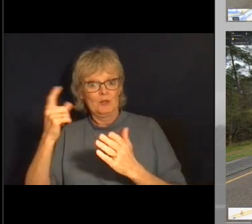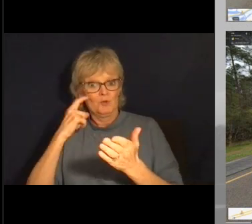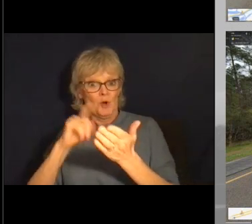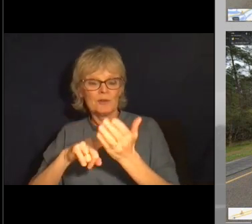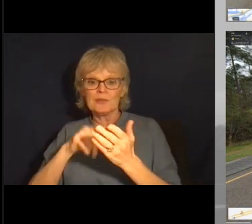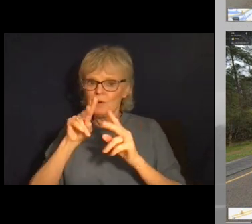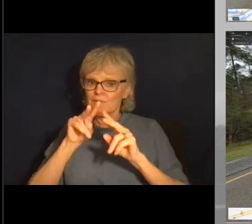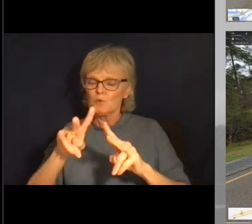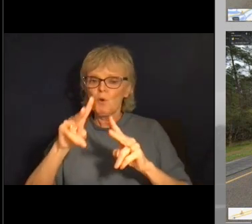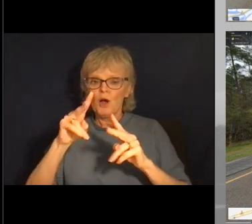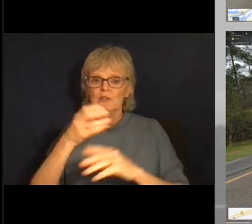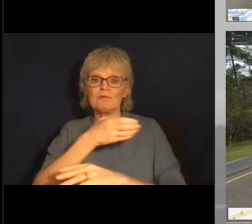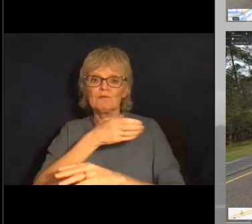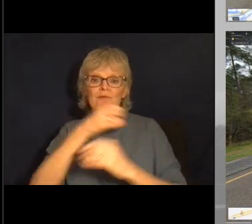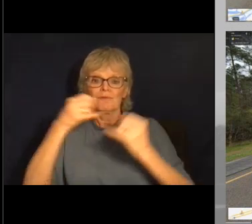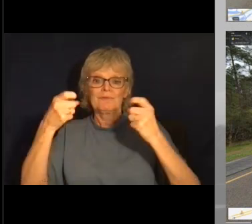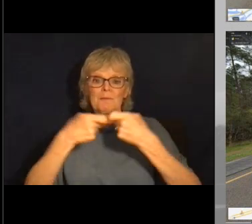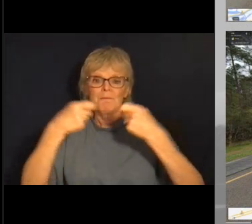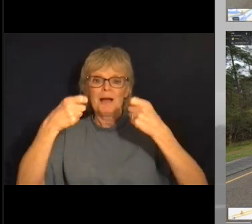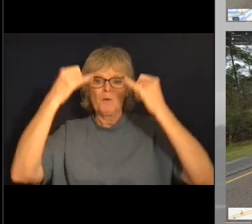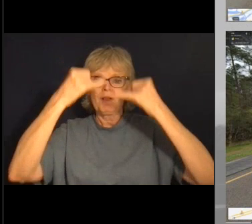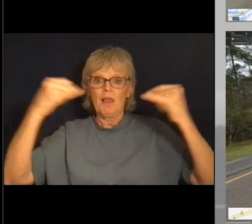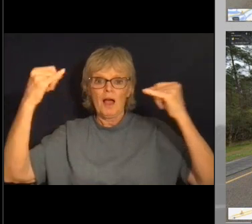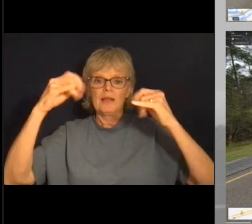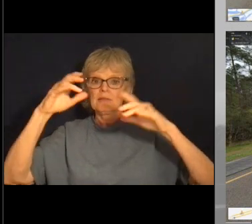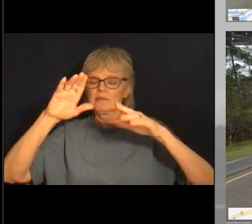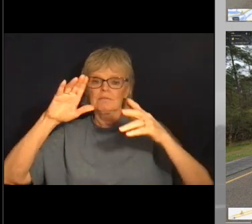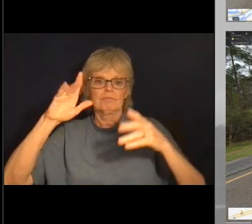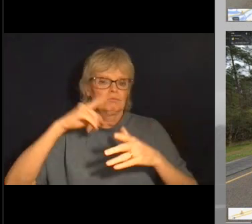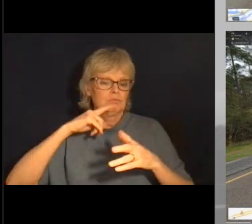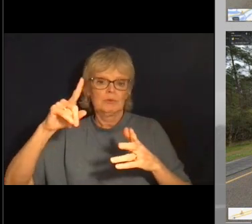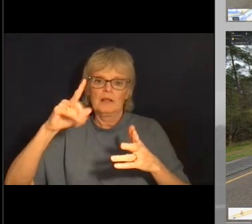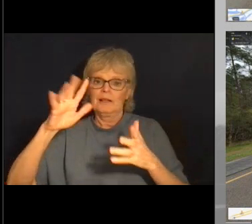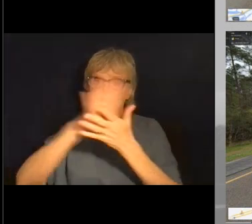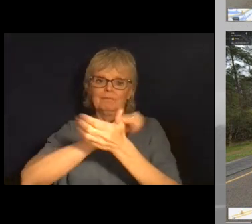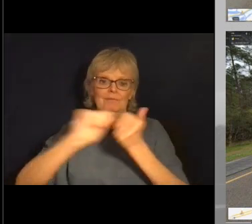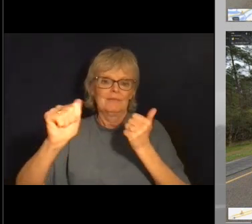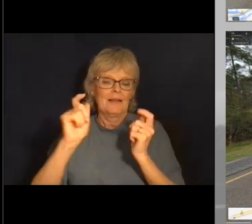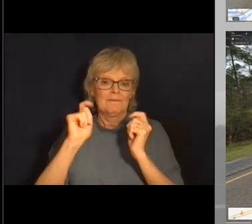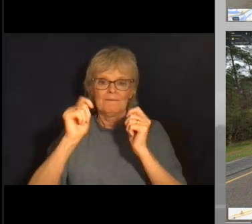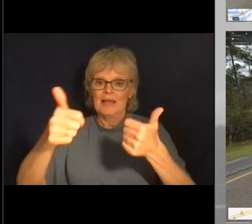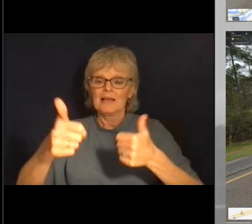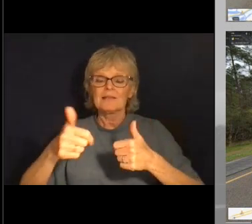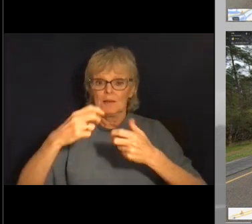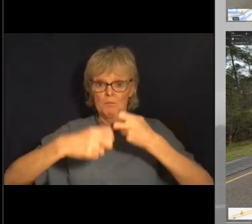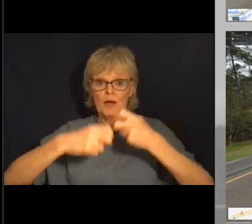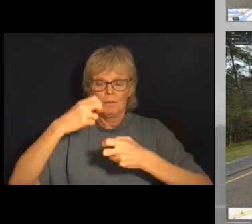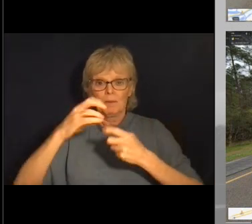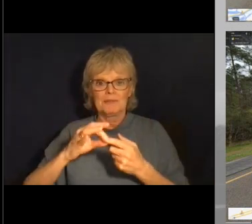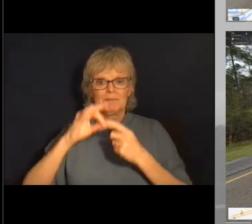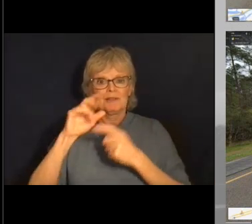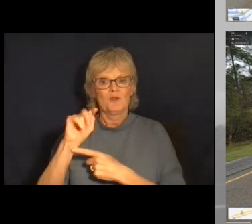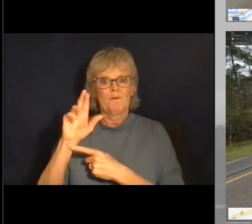'Cause power lines go down very, very quickly in a lot of these cases. And that can be a really big problem. Especially for our truck that's really tall.